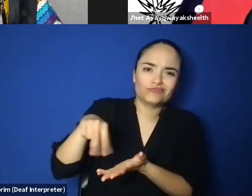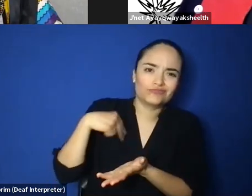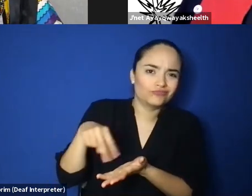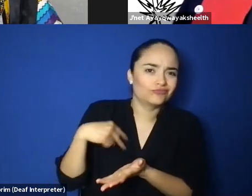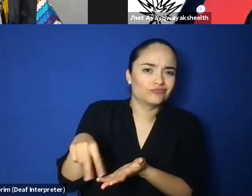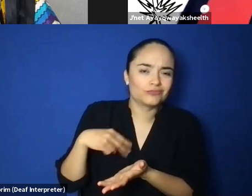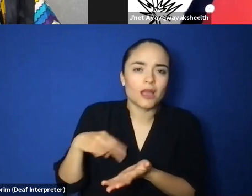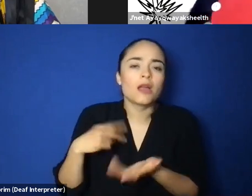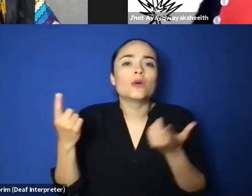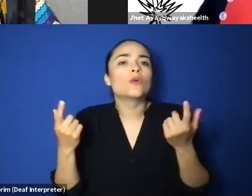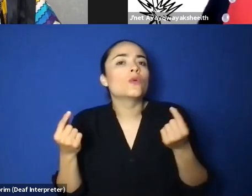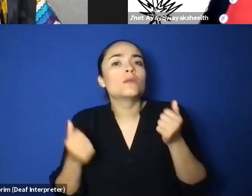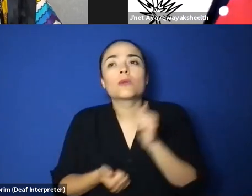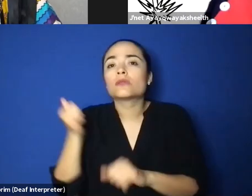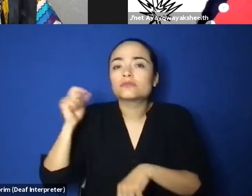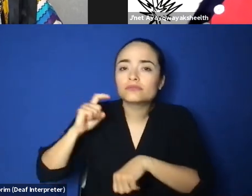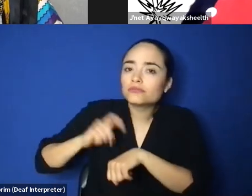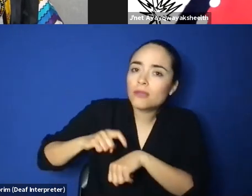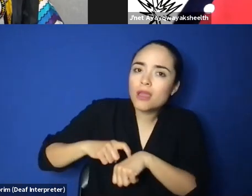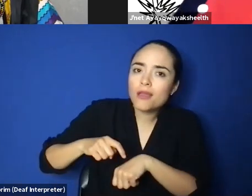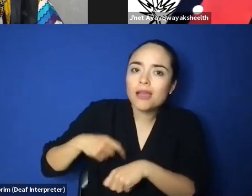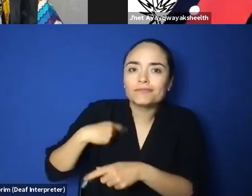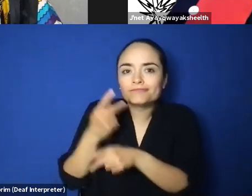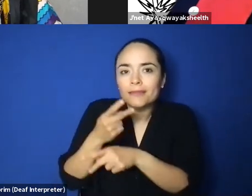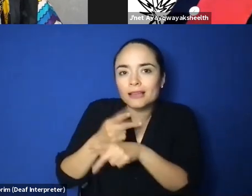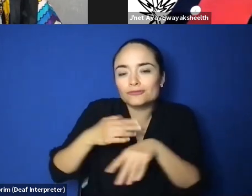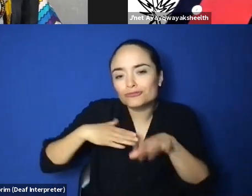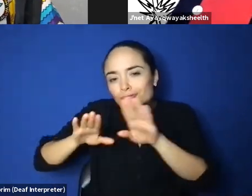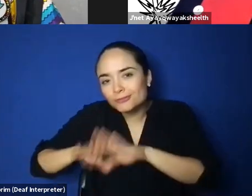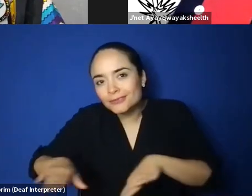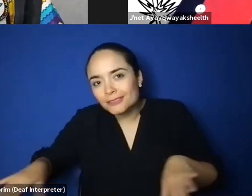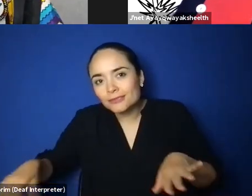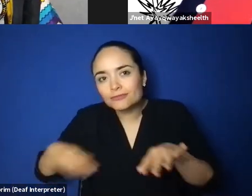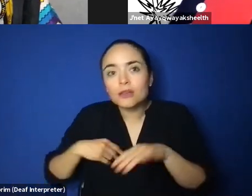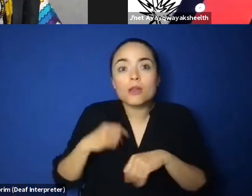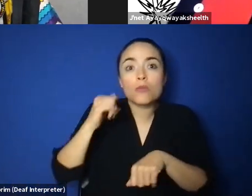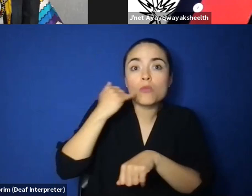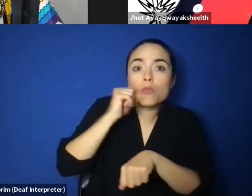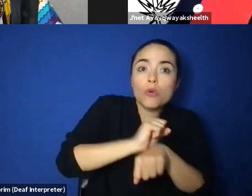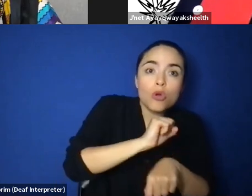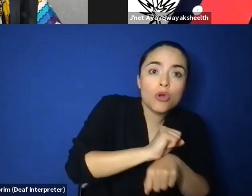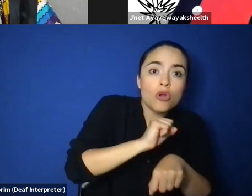when I'm not parenting and working, I do a different type of work. So we just call it beadwork.